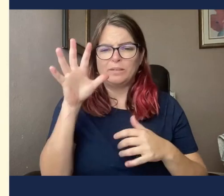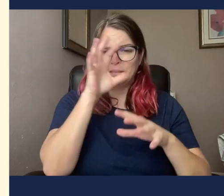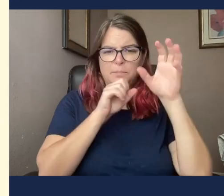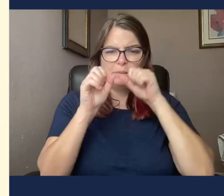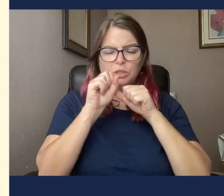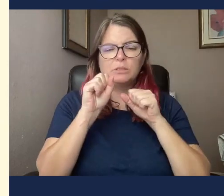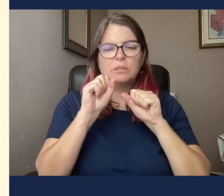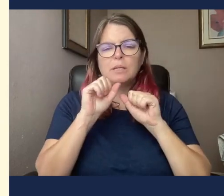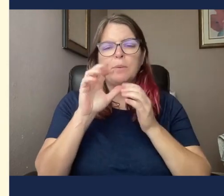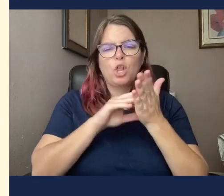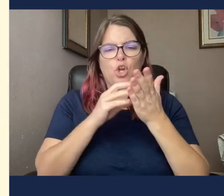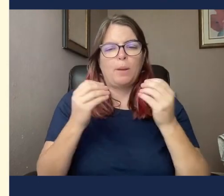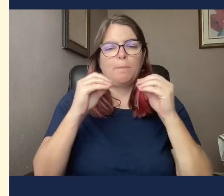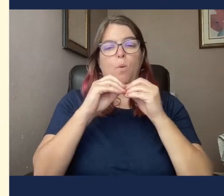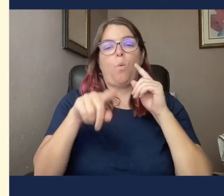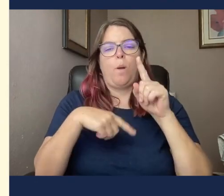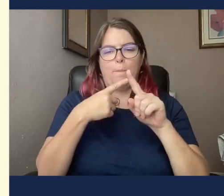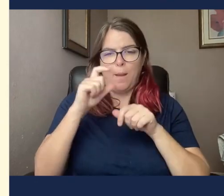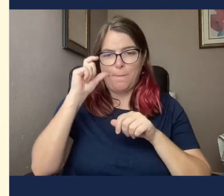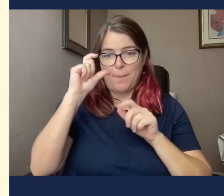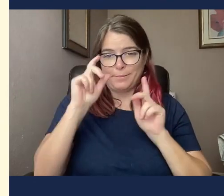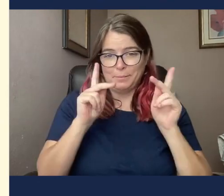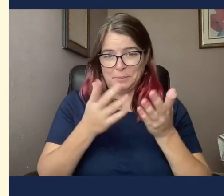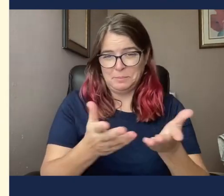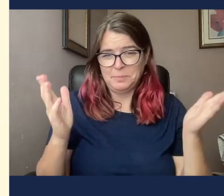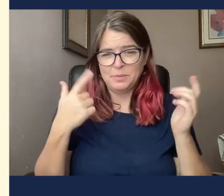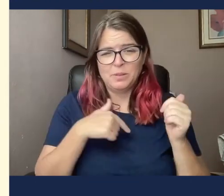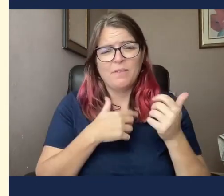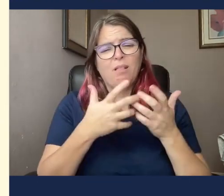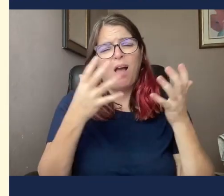attempt to have them abandon their religion, Islam. Or at least sanitize it to the liking